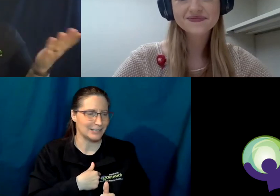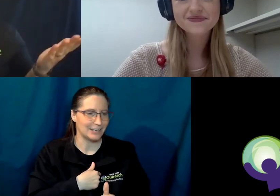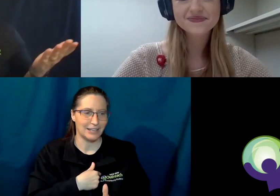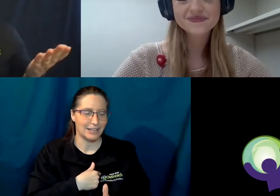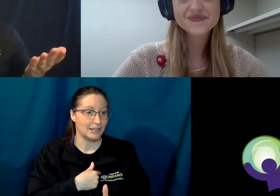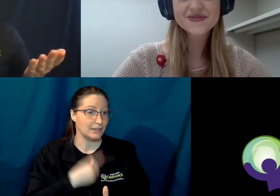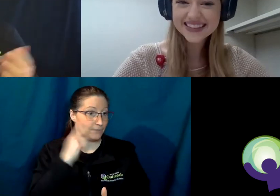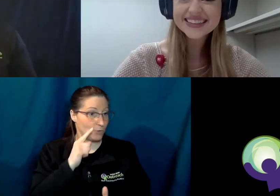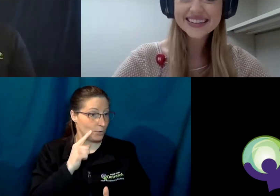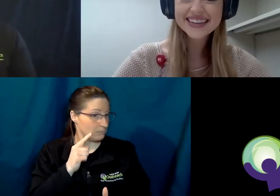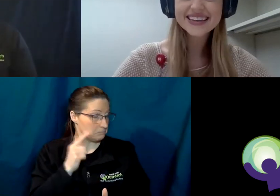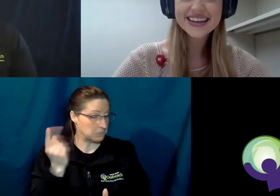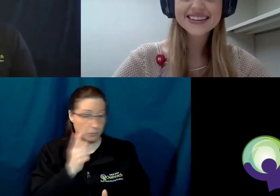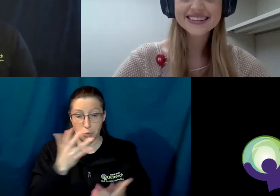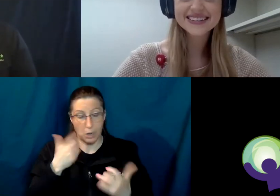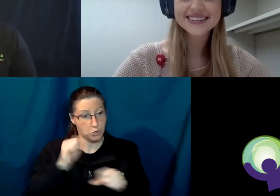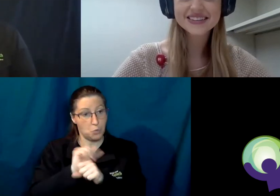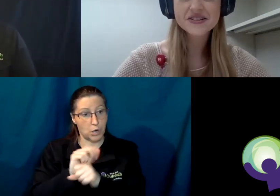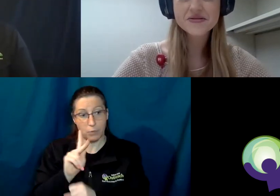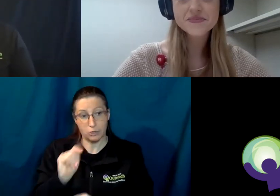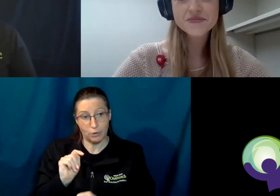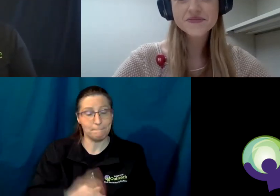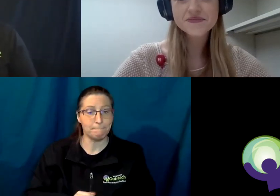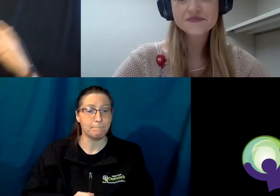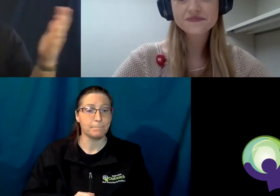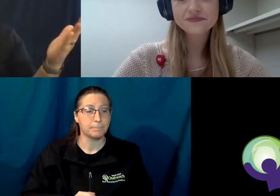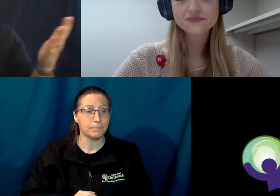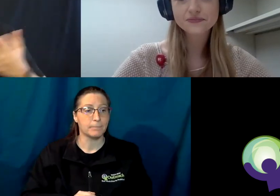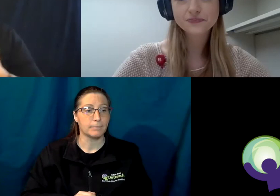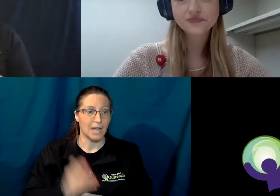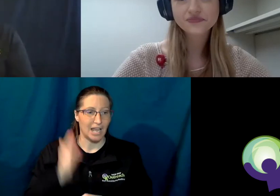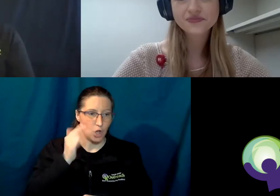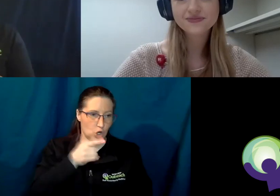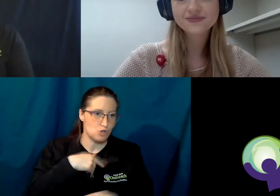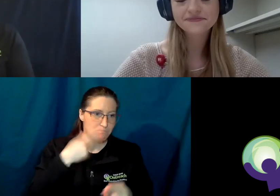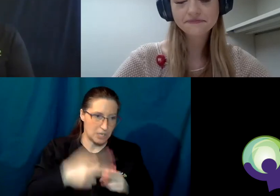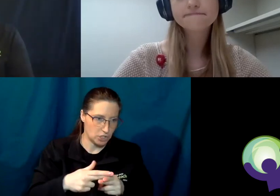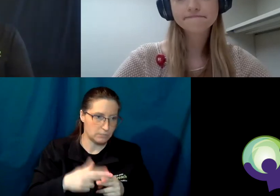working for Kwik Trips. I know that, as you mentioned too, in the mission and the philosophy